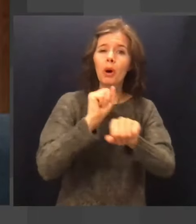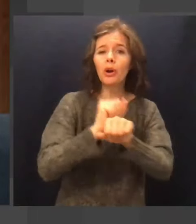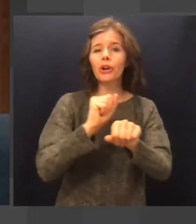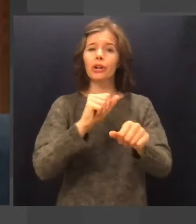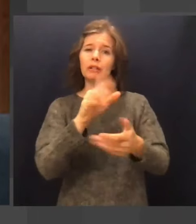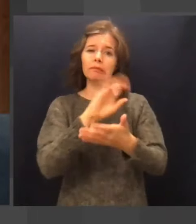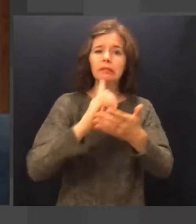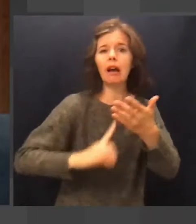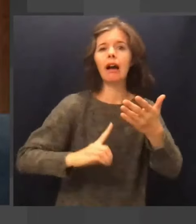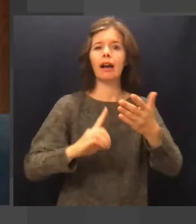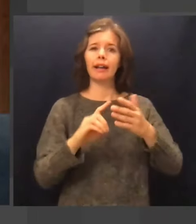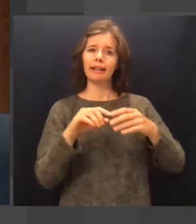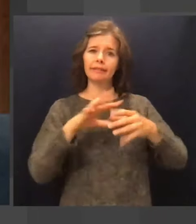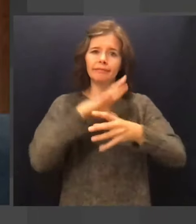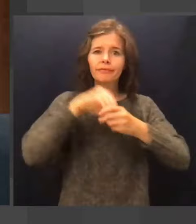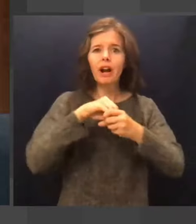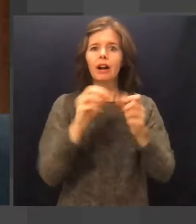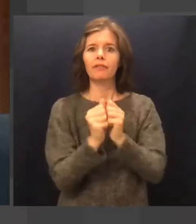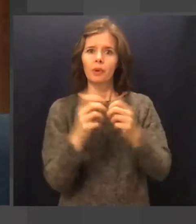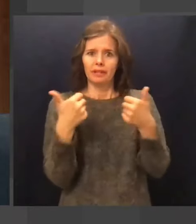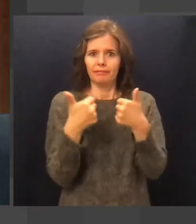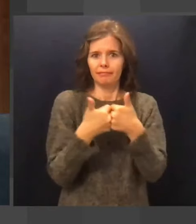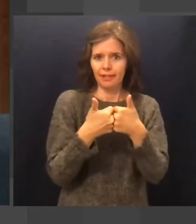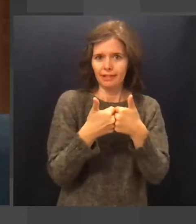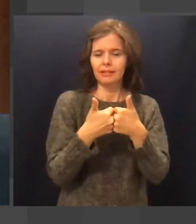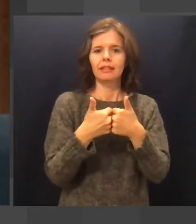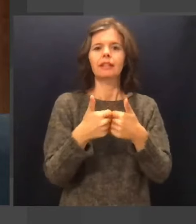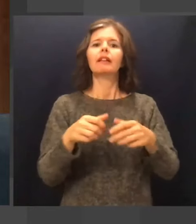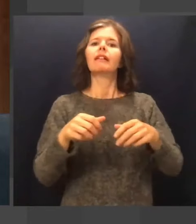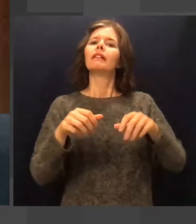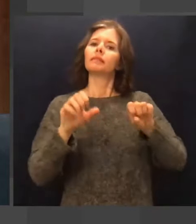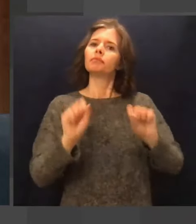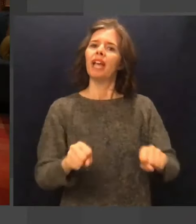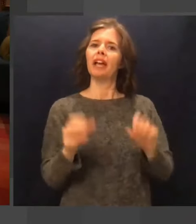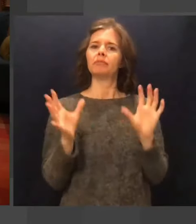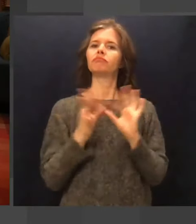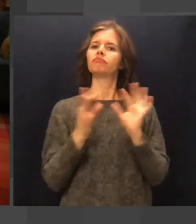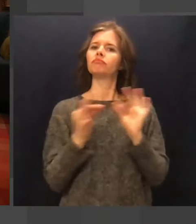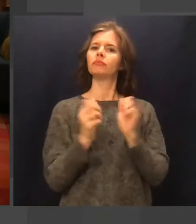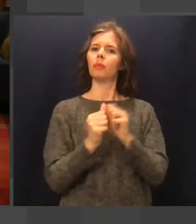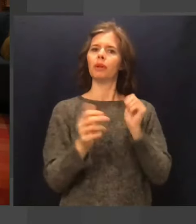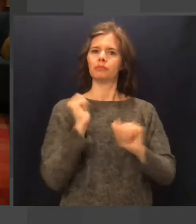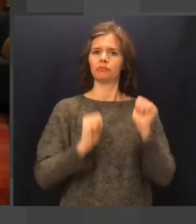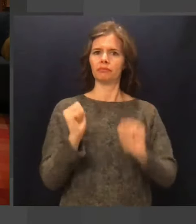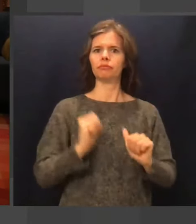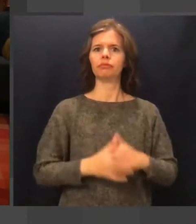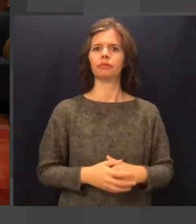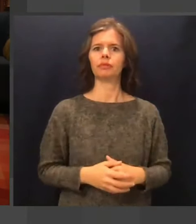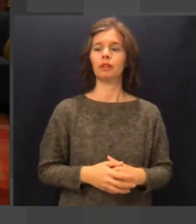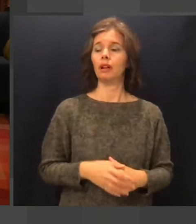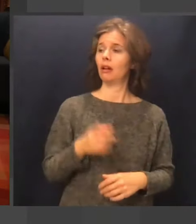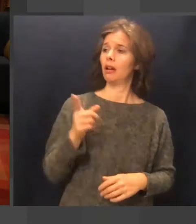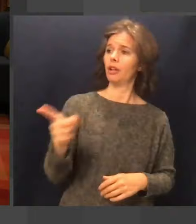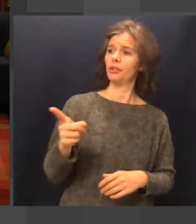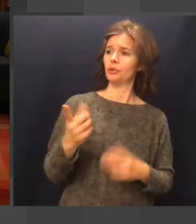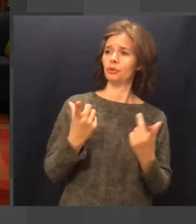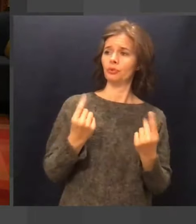BE THE ONES THAT GET TO TALK ABOUT IT BECAUSE WE FEEL IT GETS